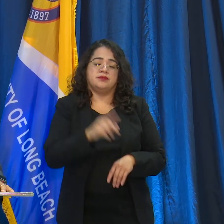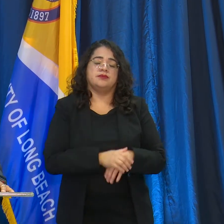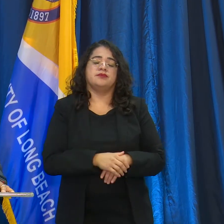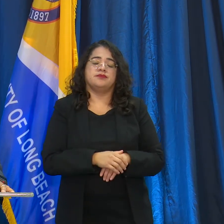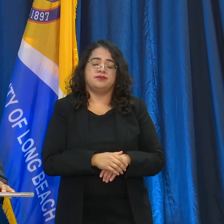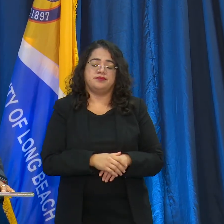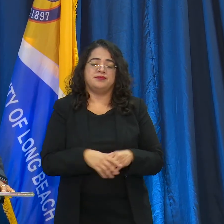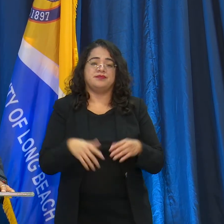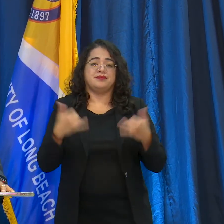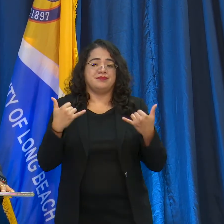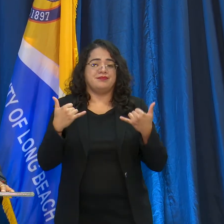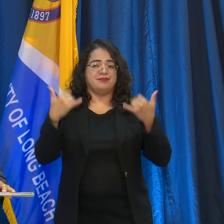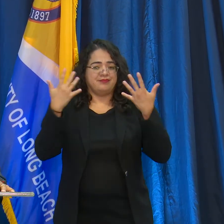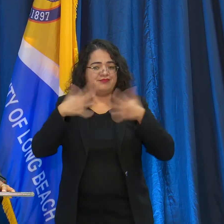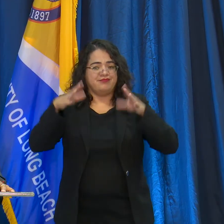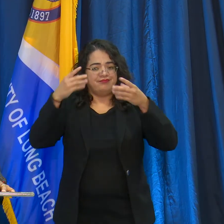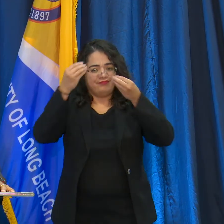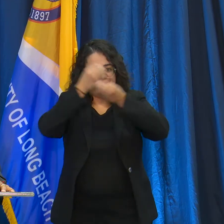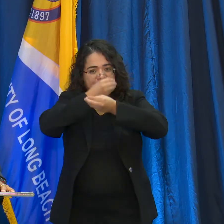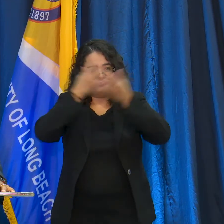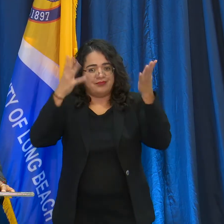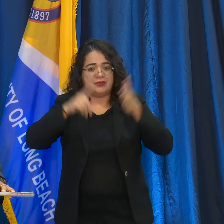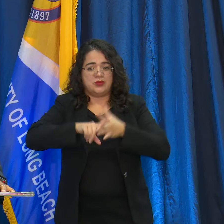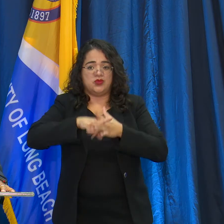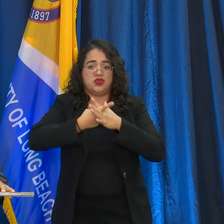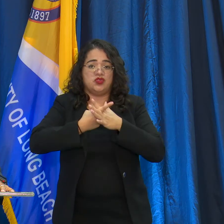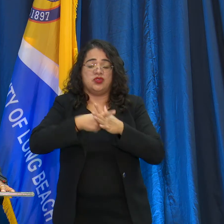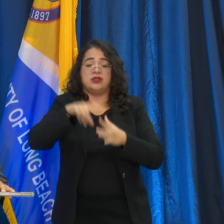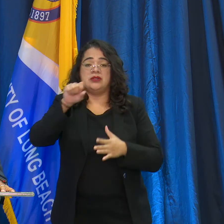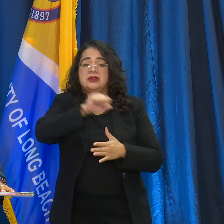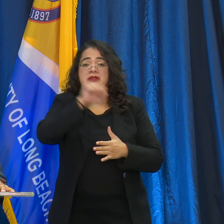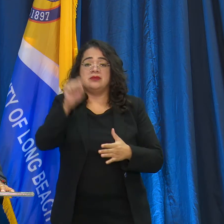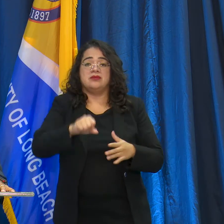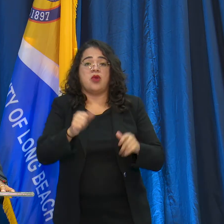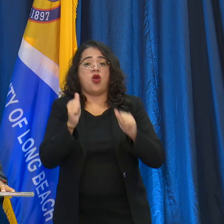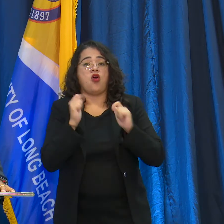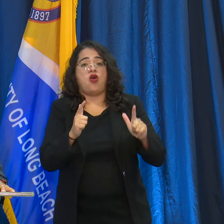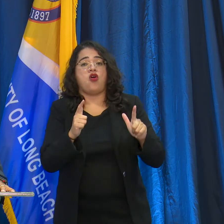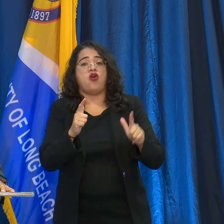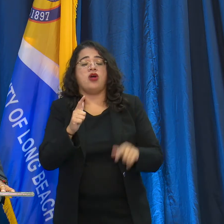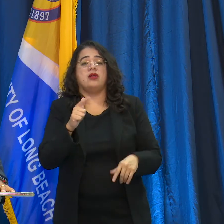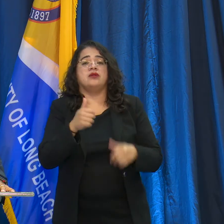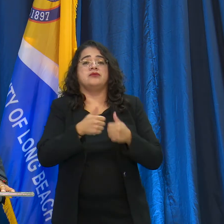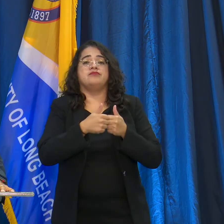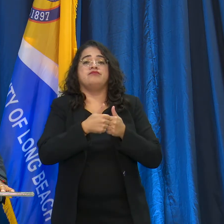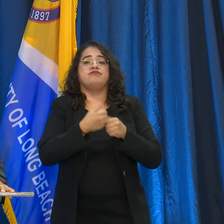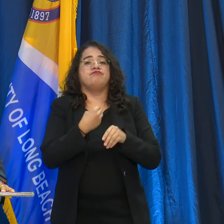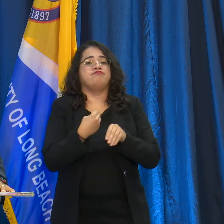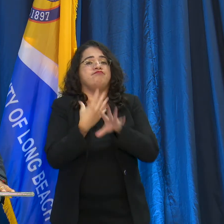announcement today that they will be starting the semester all virtual. I know most parents have already heard,